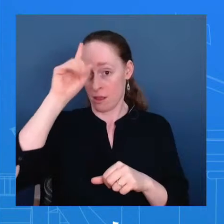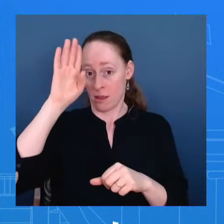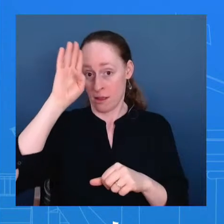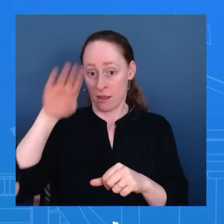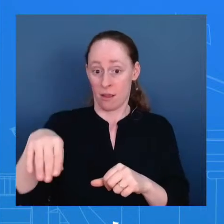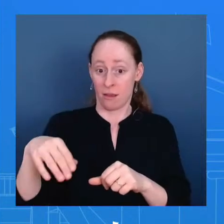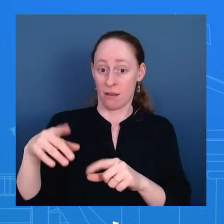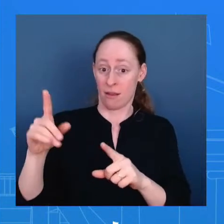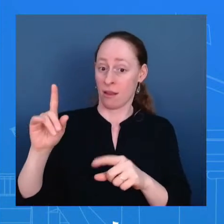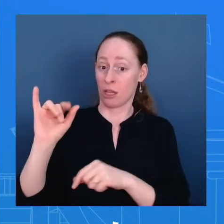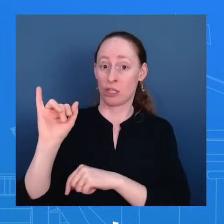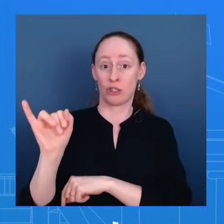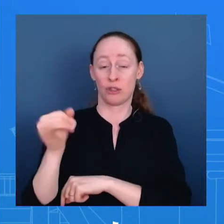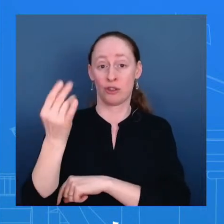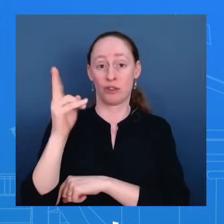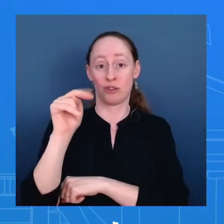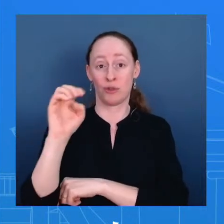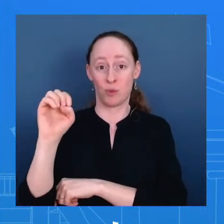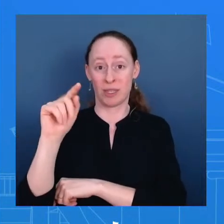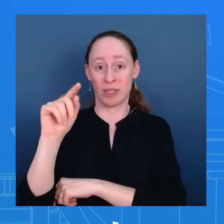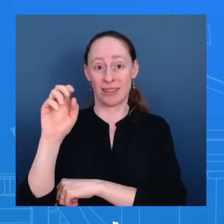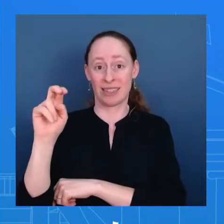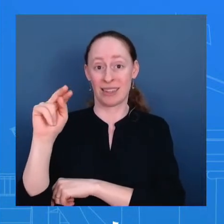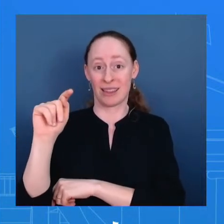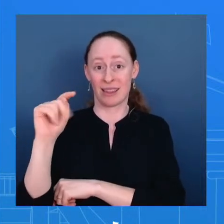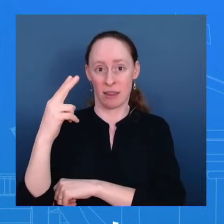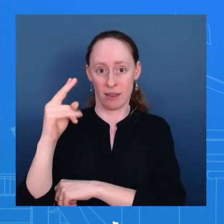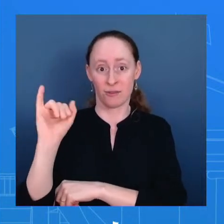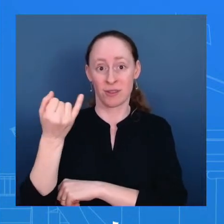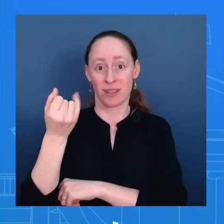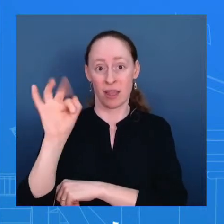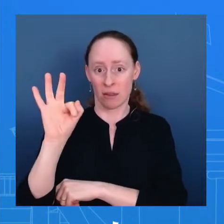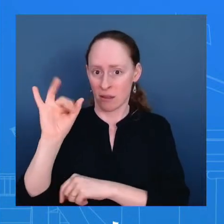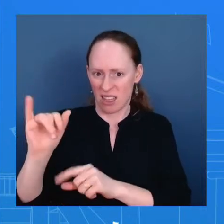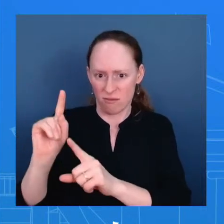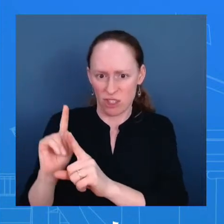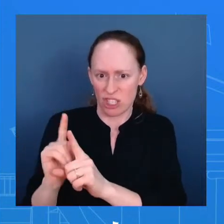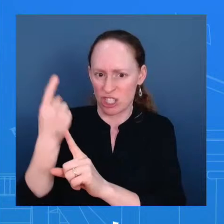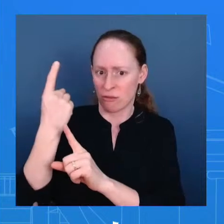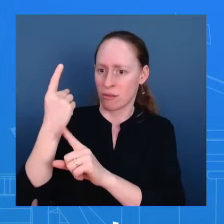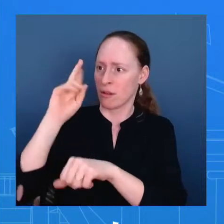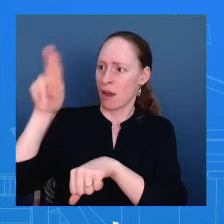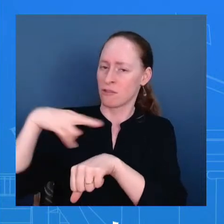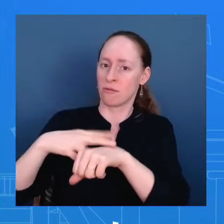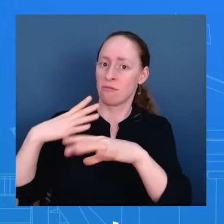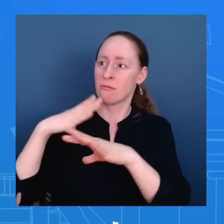The President -- that's his legislation. The establishment of the Emmett Till and Mamie